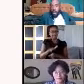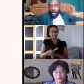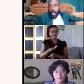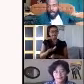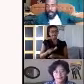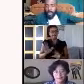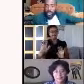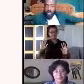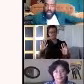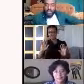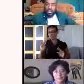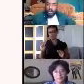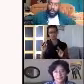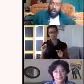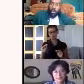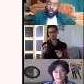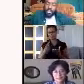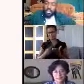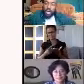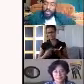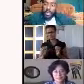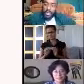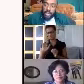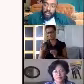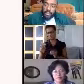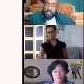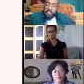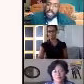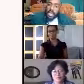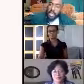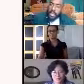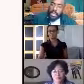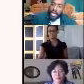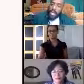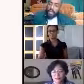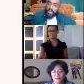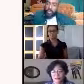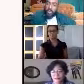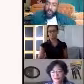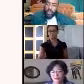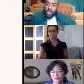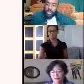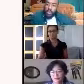I think in the last term, what it's not as white saviourism. And that I think when you